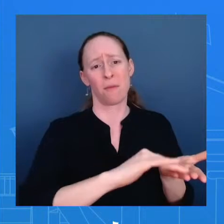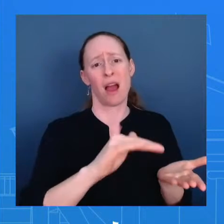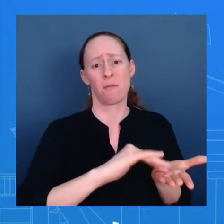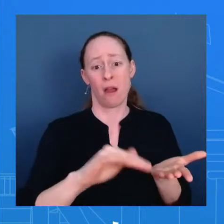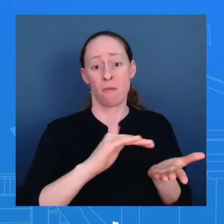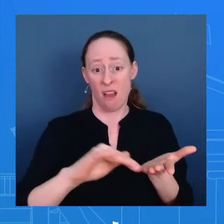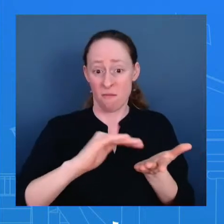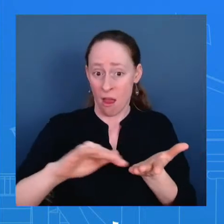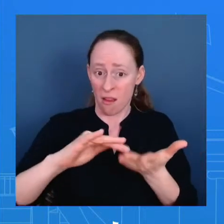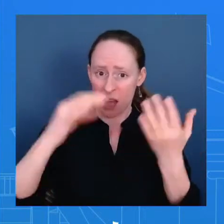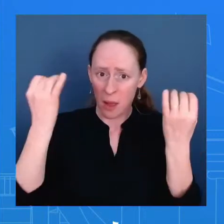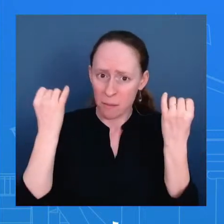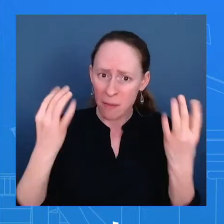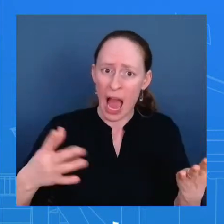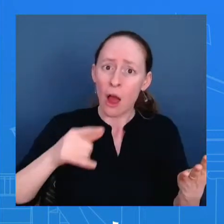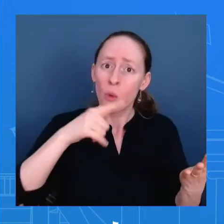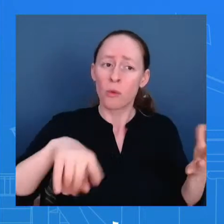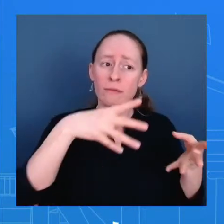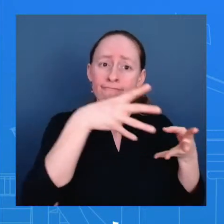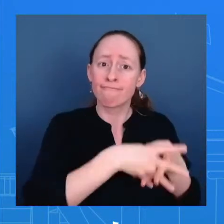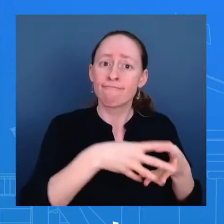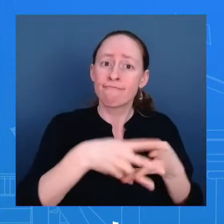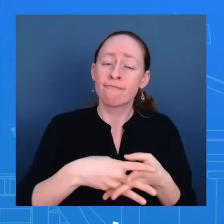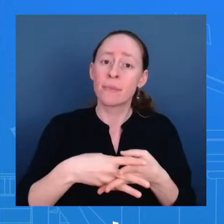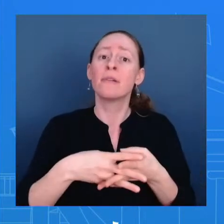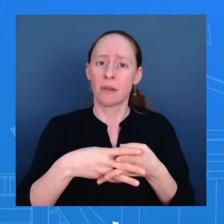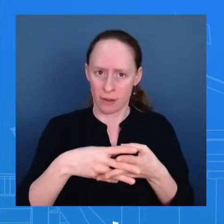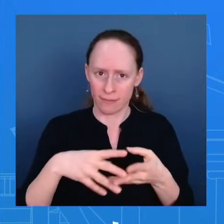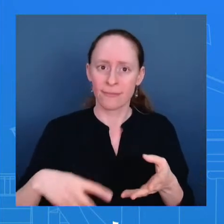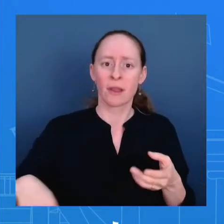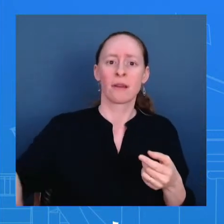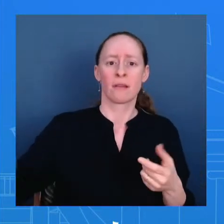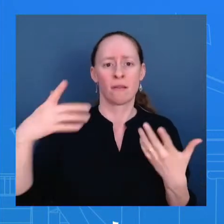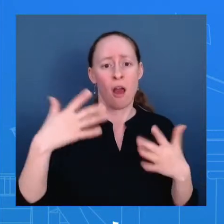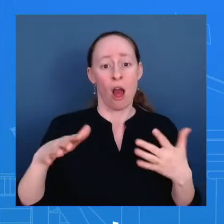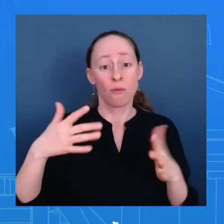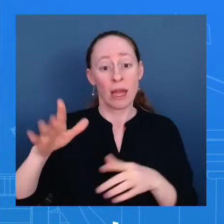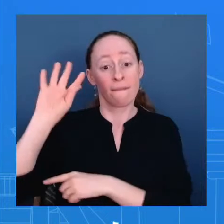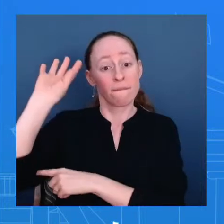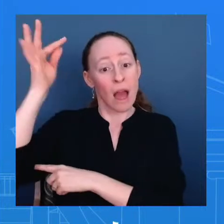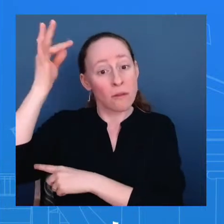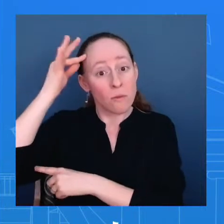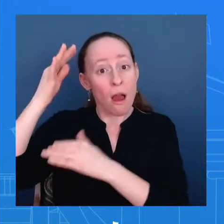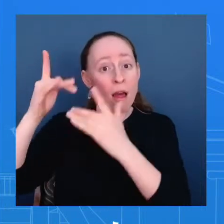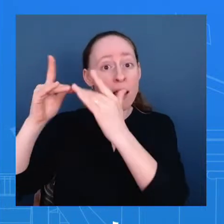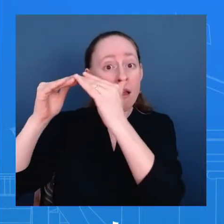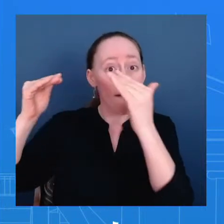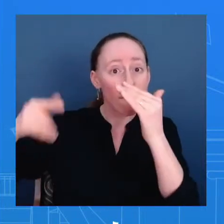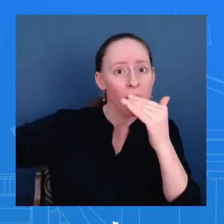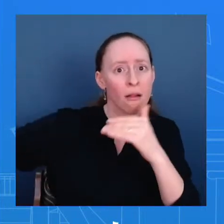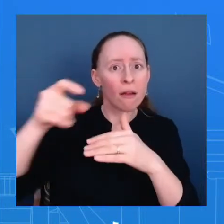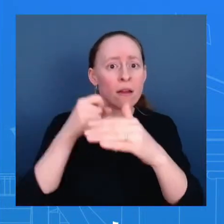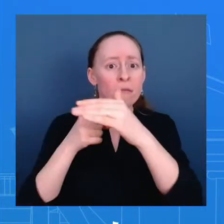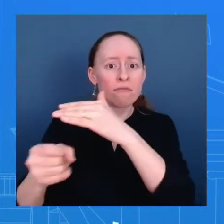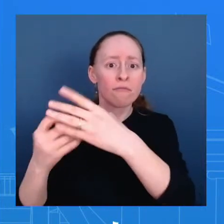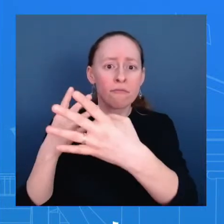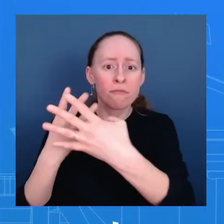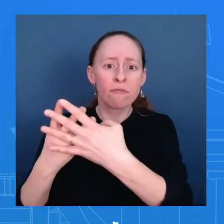His categorical pardon for federal offenses of simple possession in October 2022 and December 2023